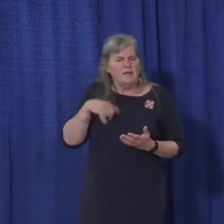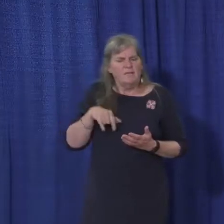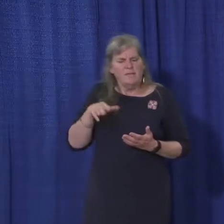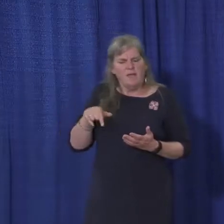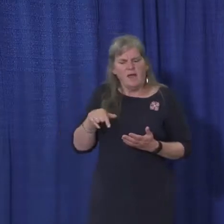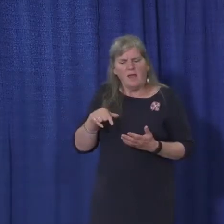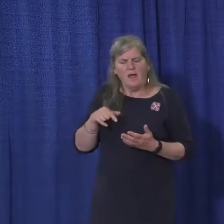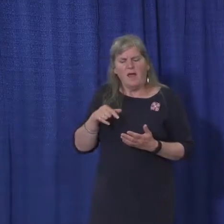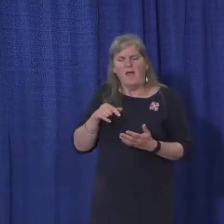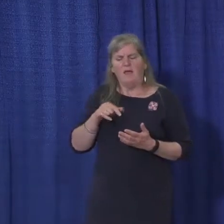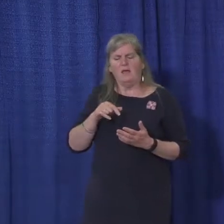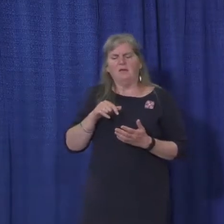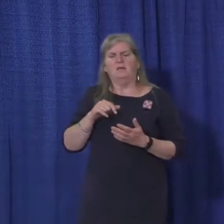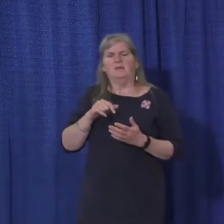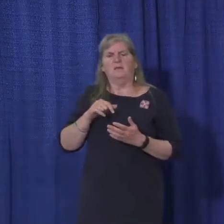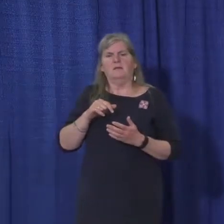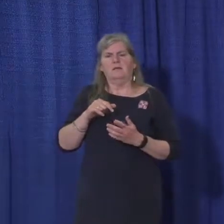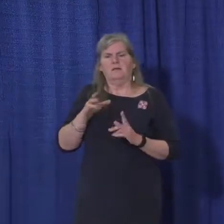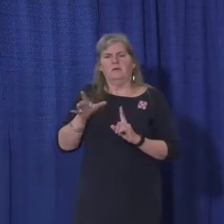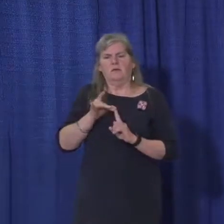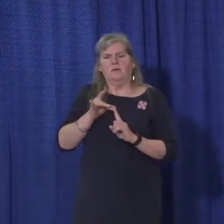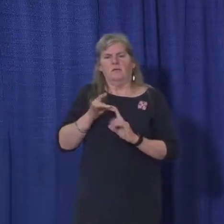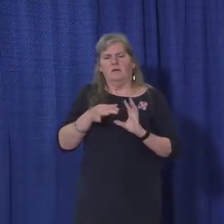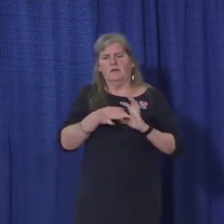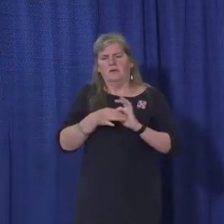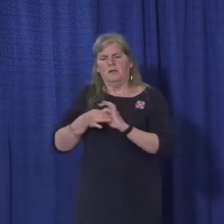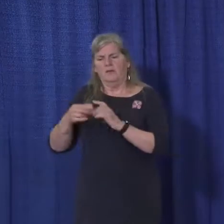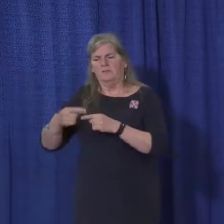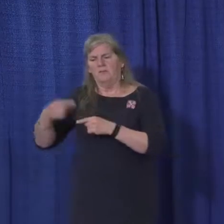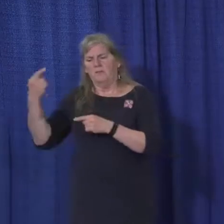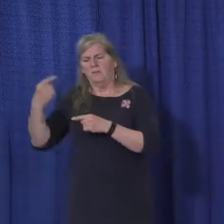border?